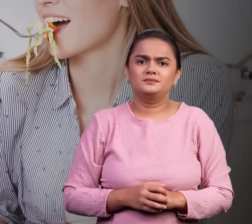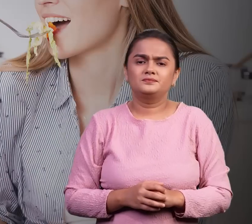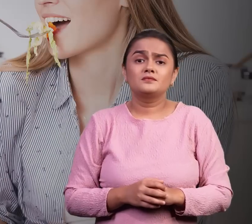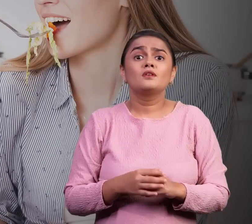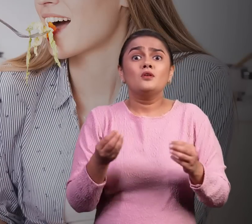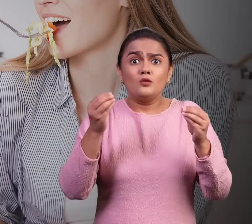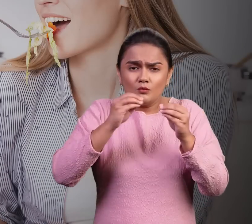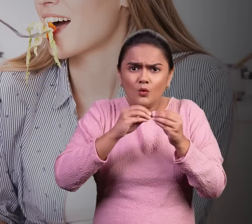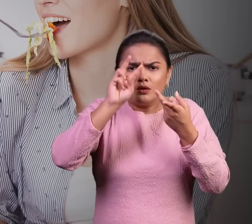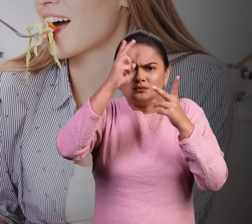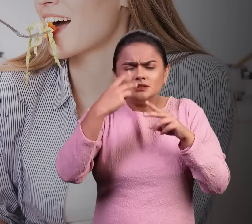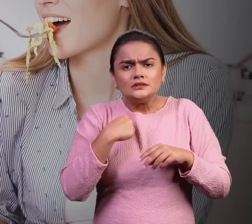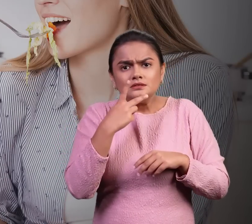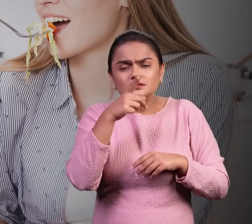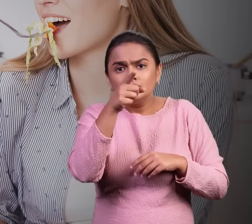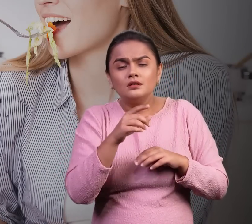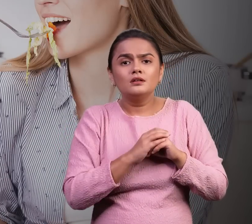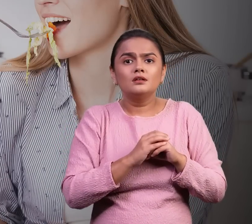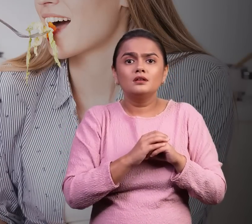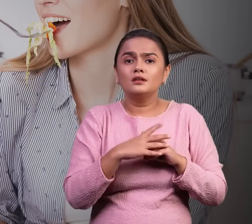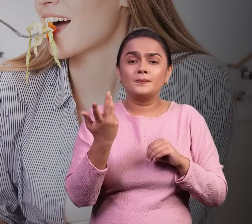If we look at some more misconceptions, one of them is that